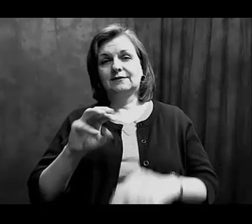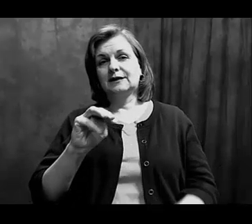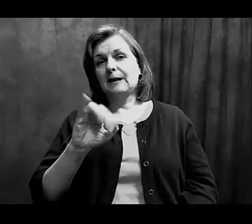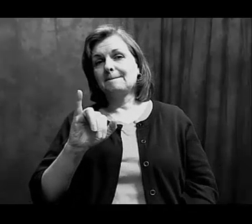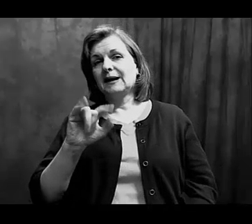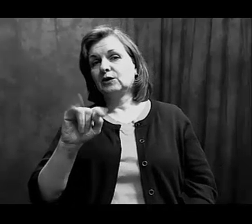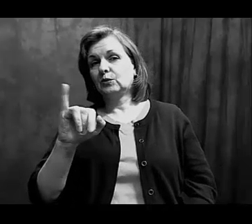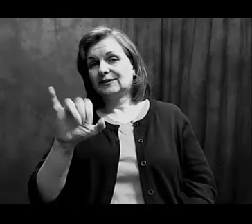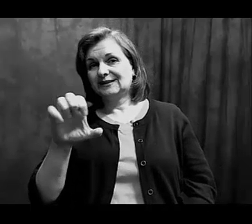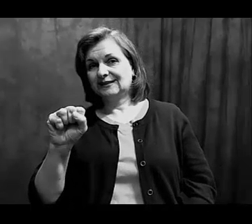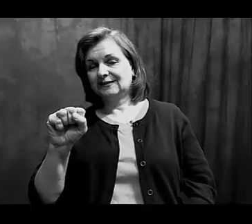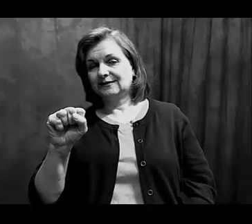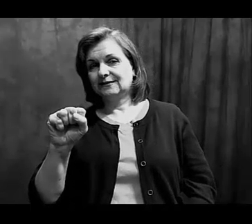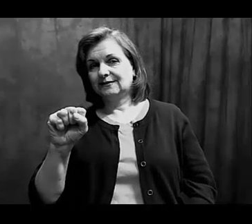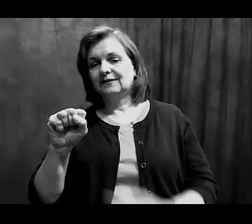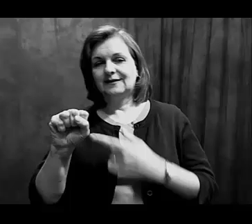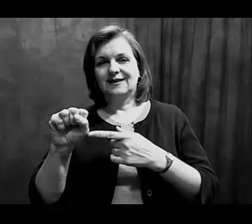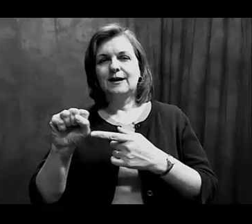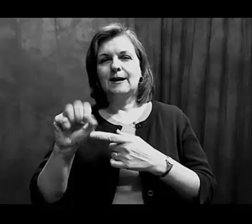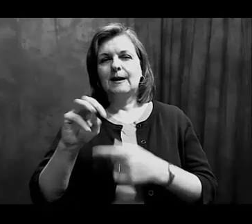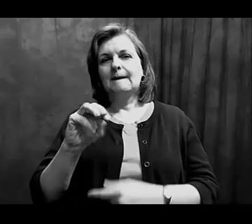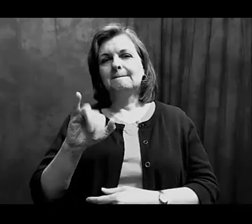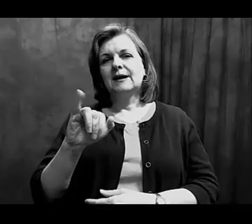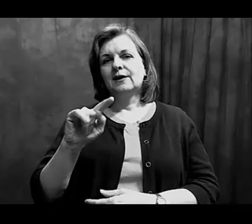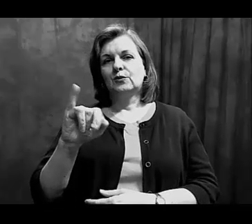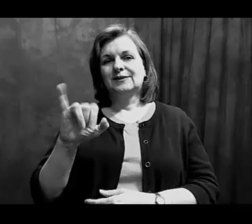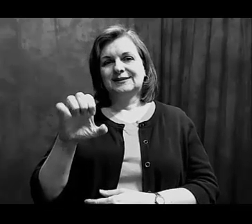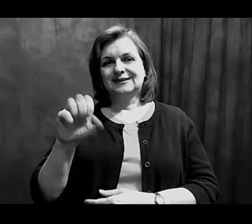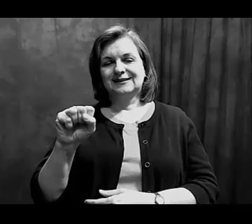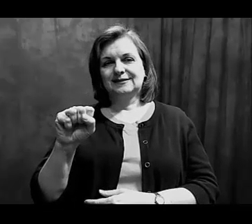mitosis is the division